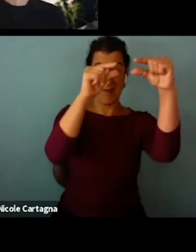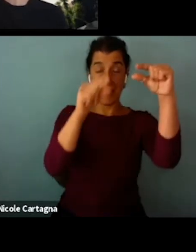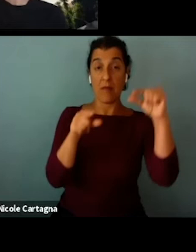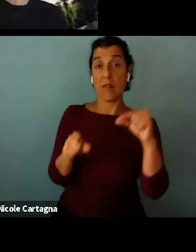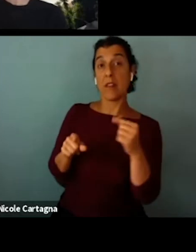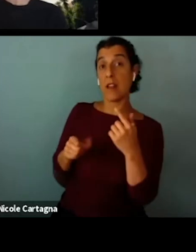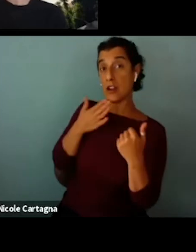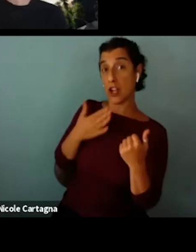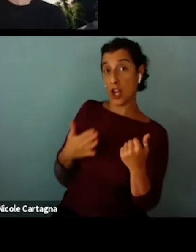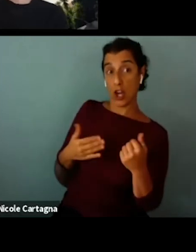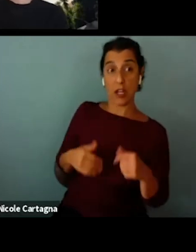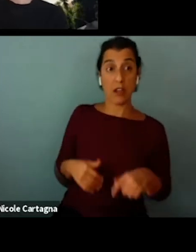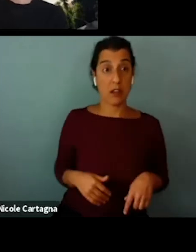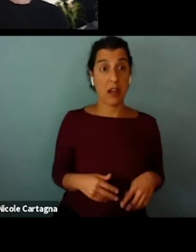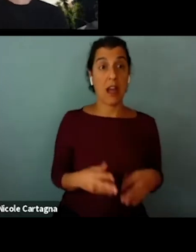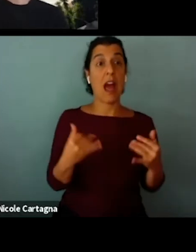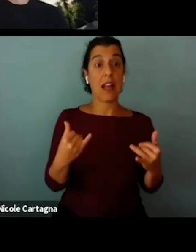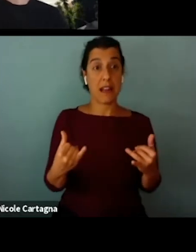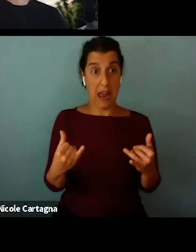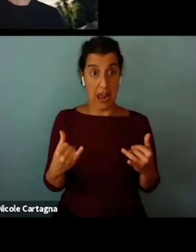and now she's back to observing another event again